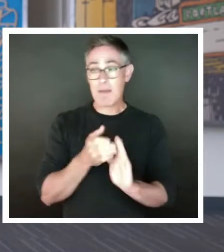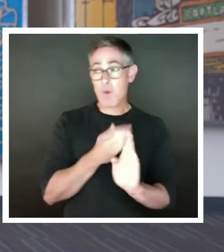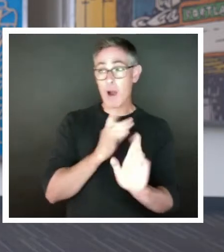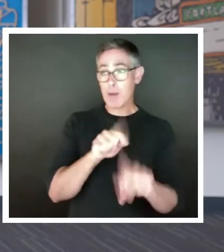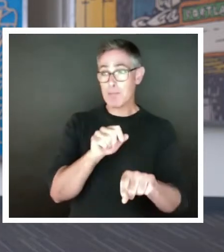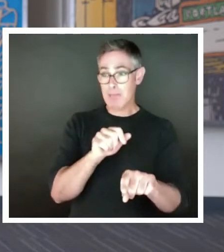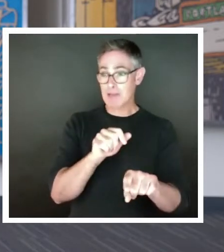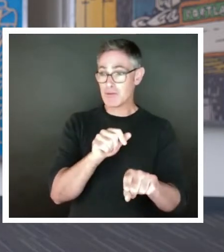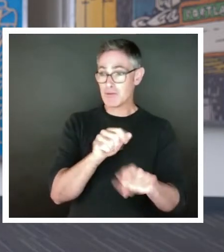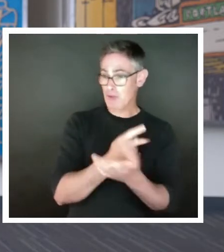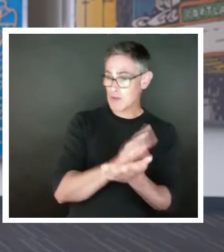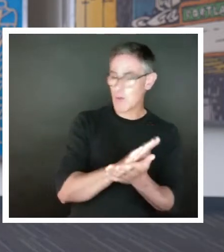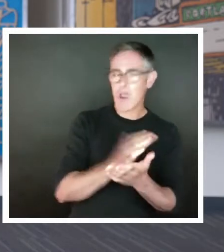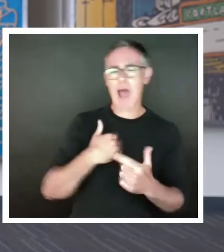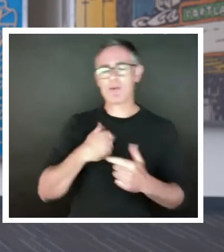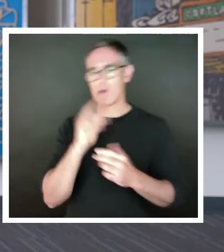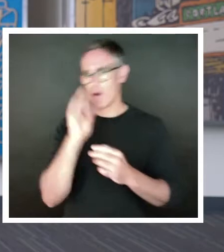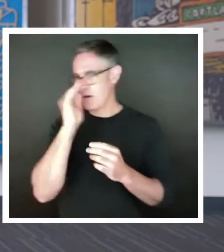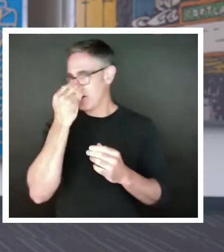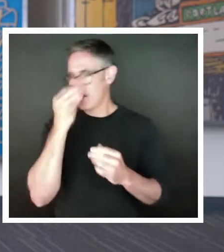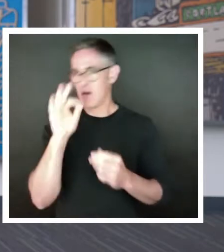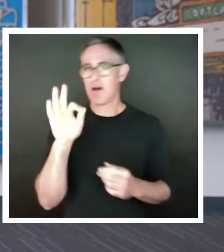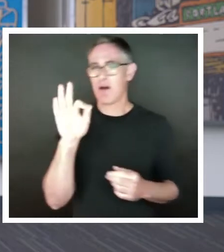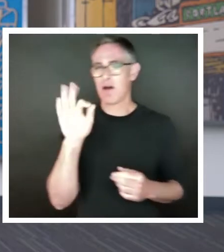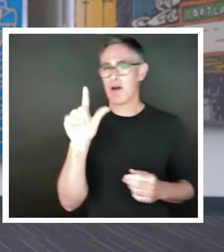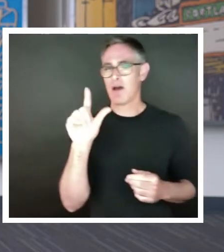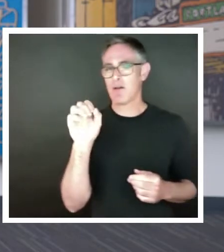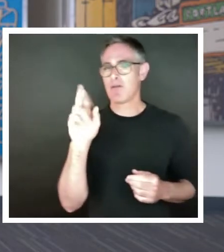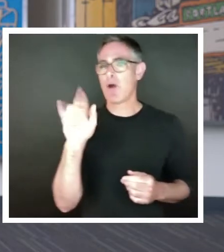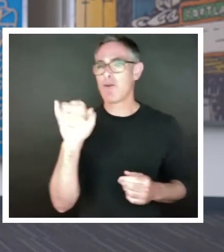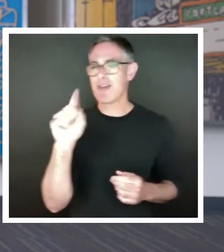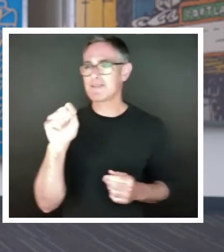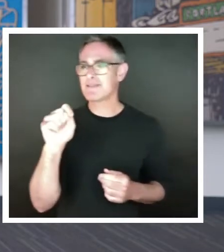which is a job most of the time you can do without electricity.